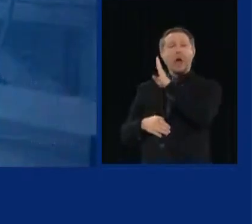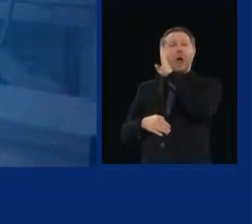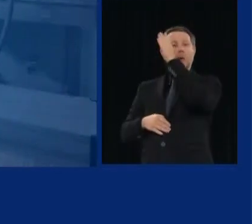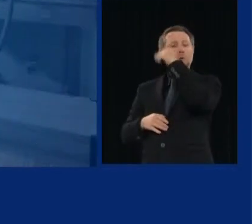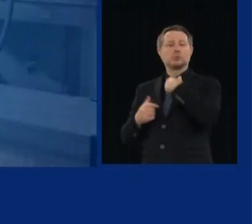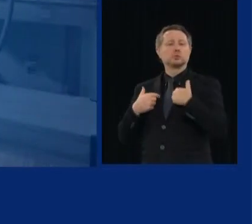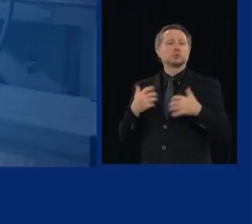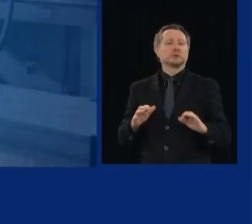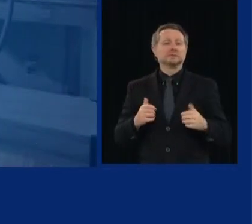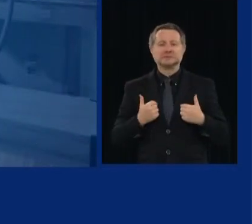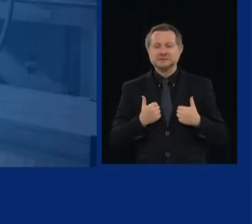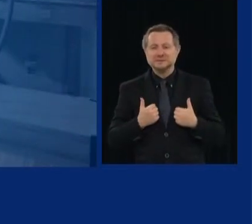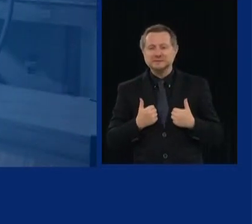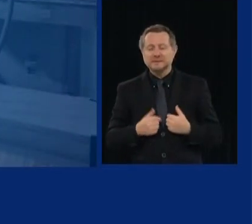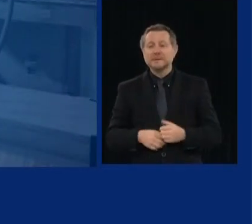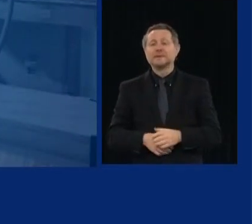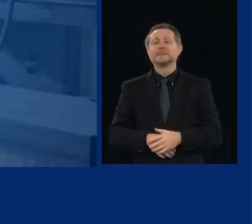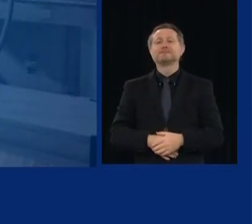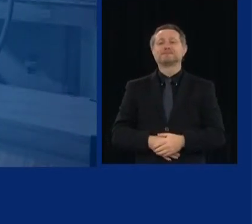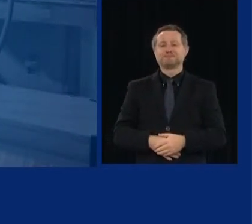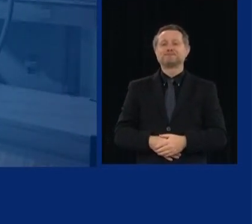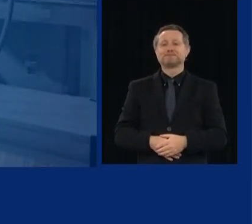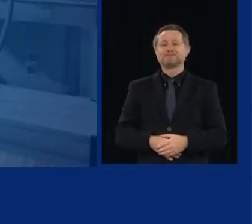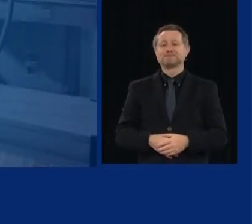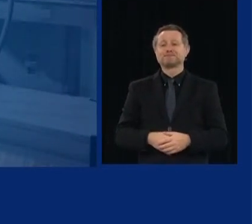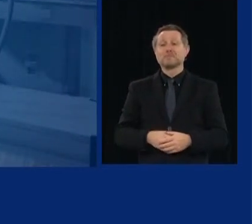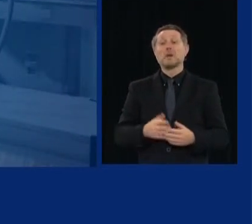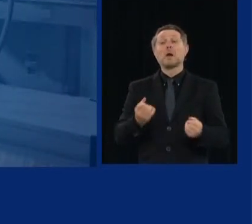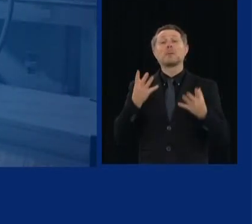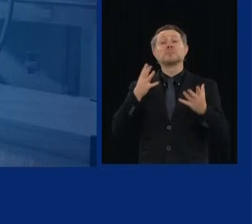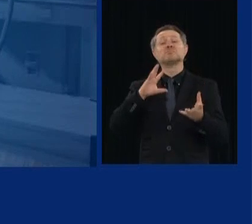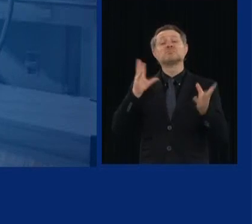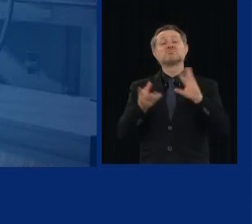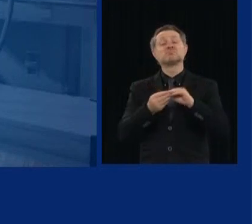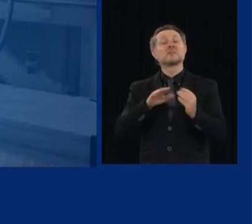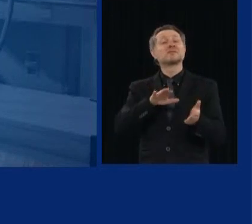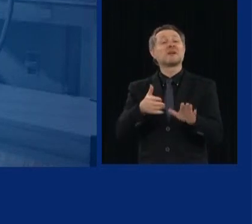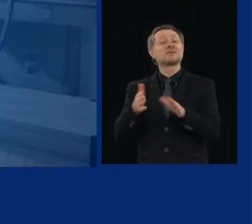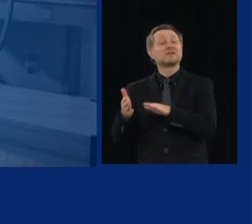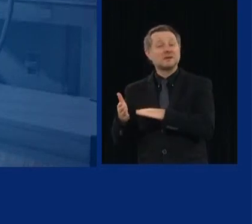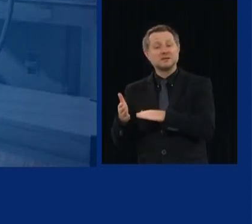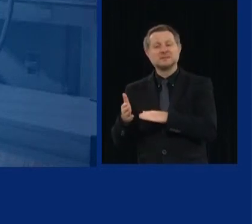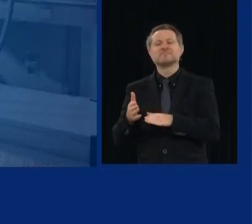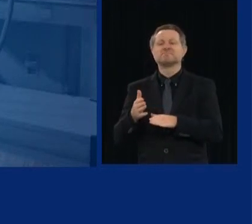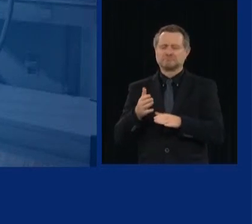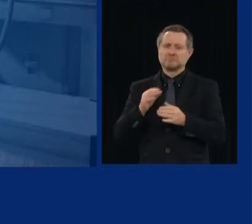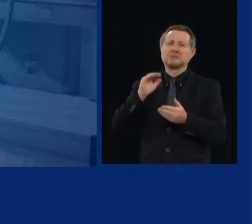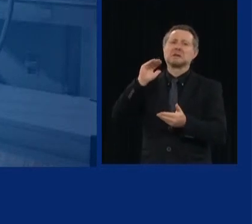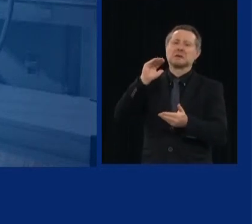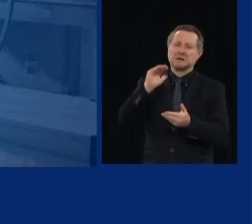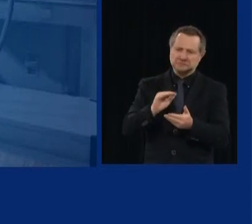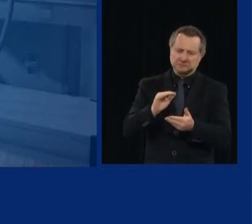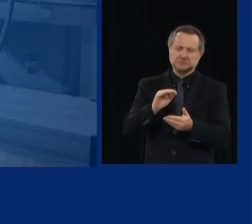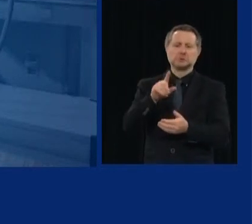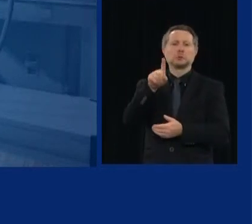DANGEROUS ONCE YOU HAVE A SPIKE,